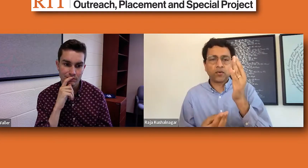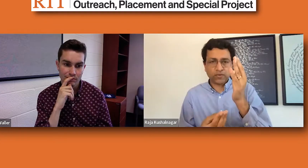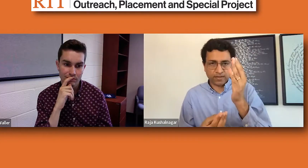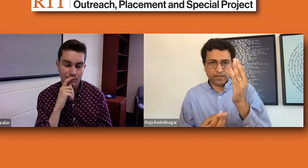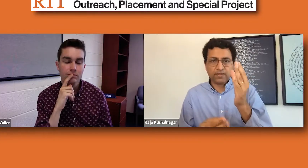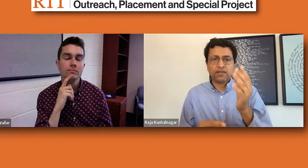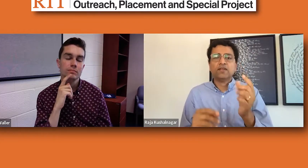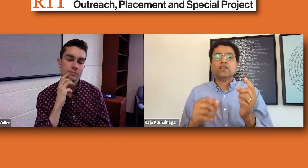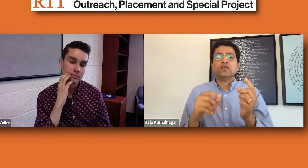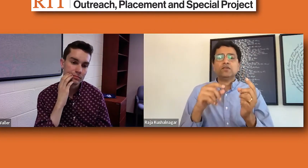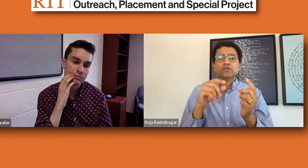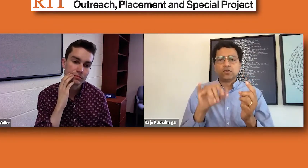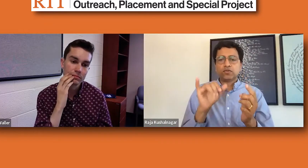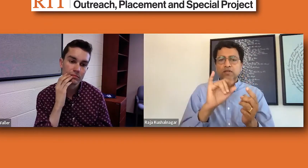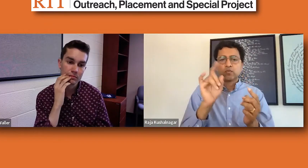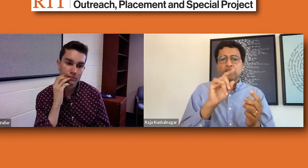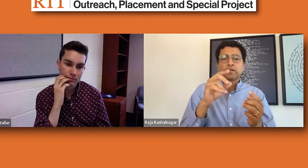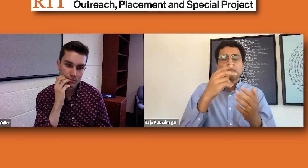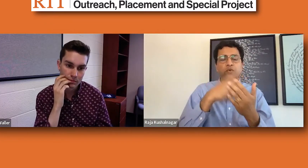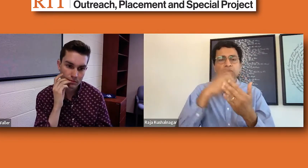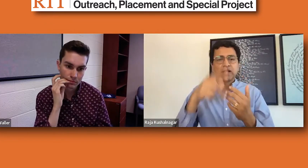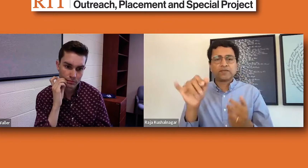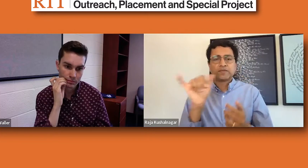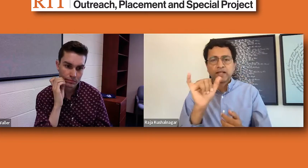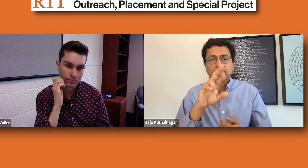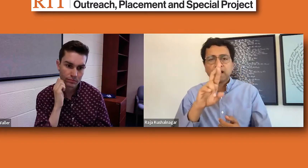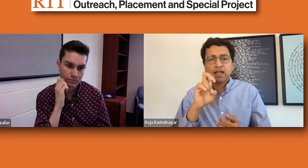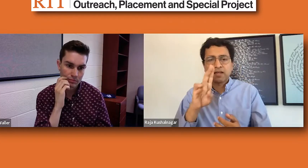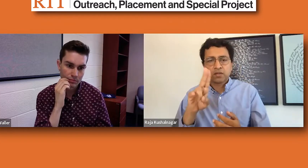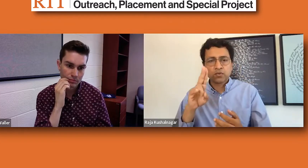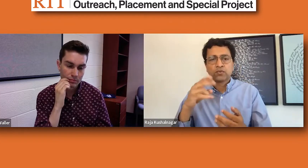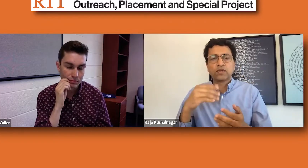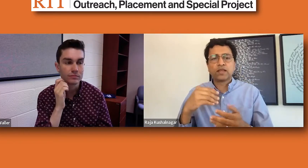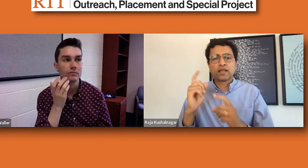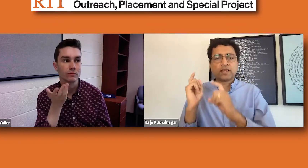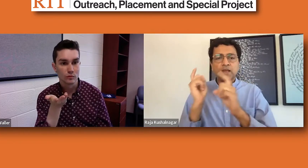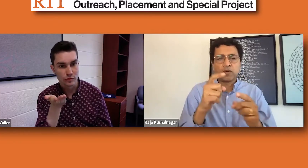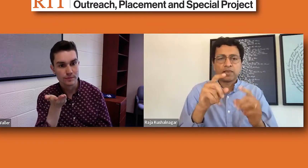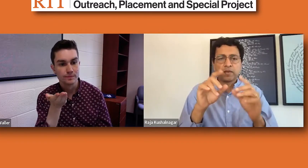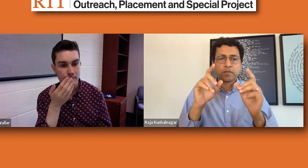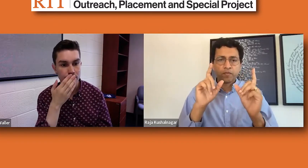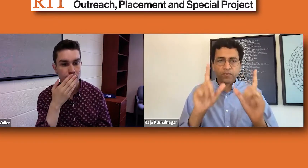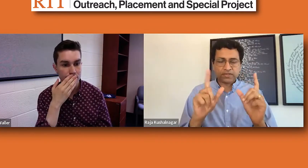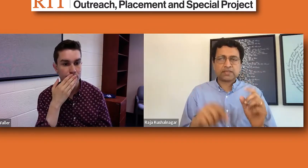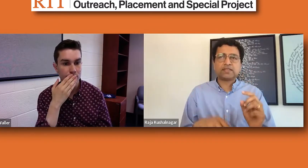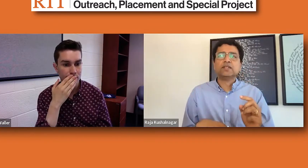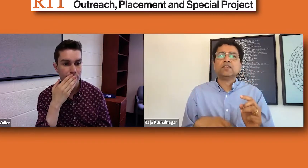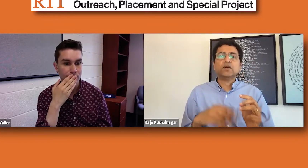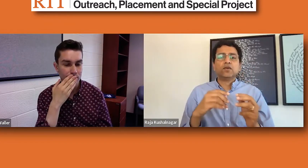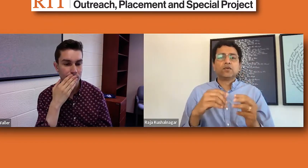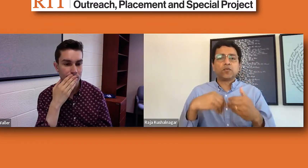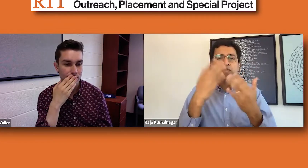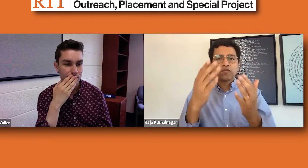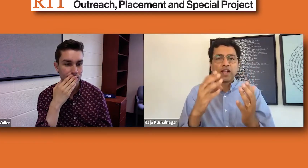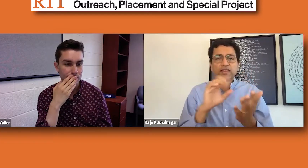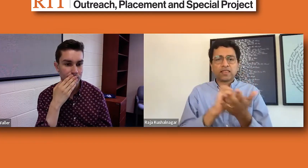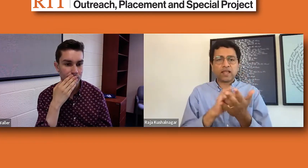often miss out. So that's where programs like our YOU undergraduate research